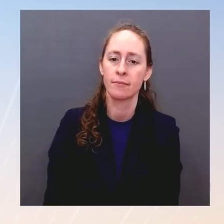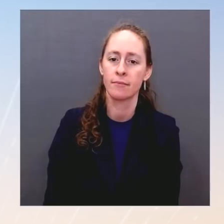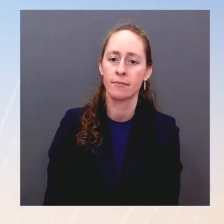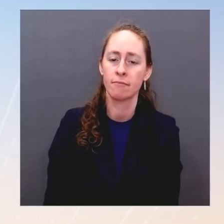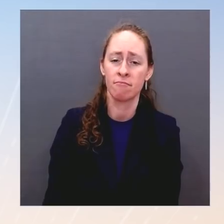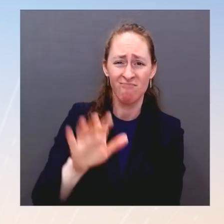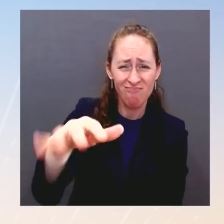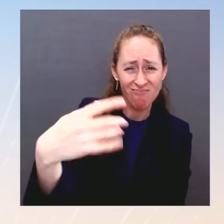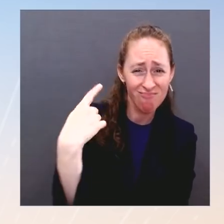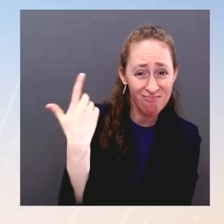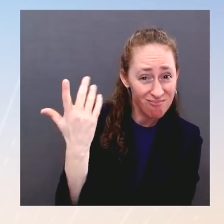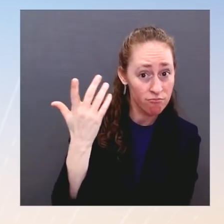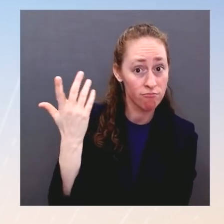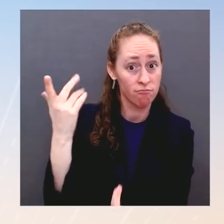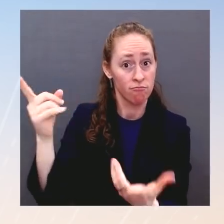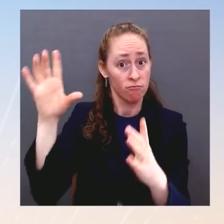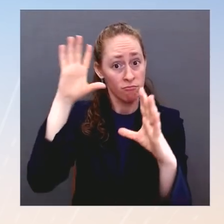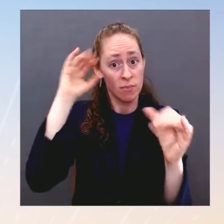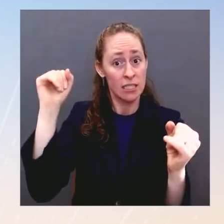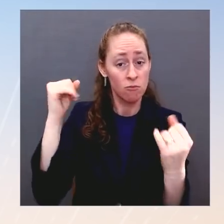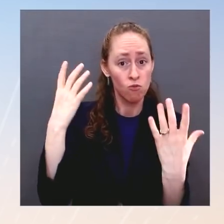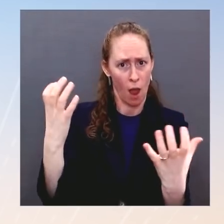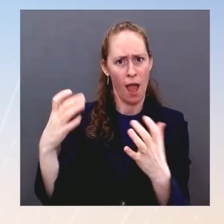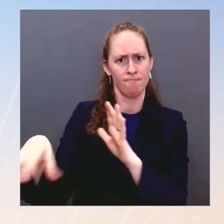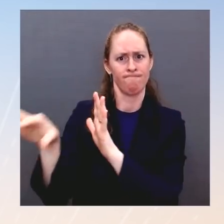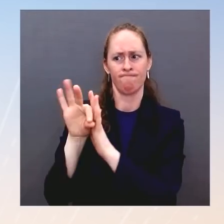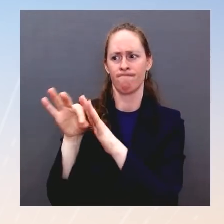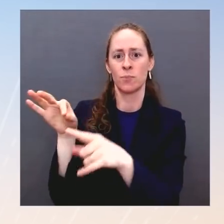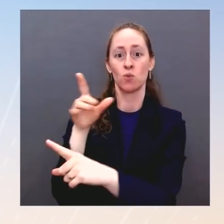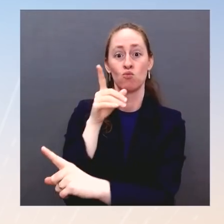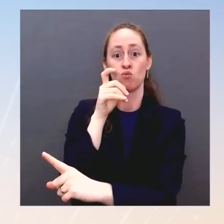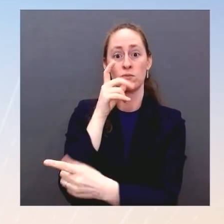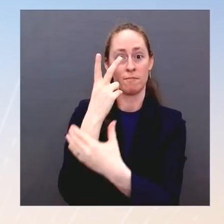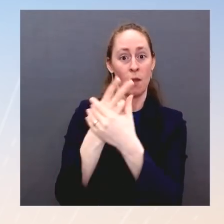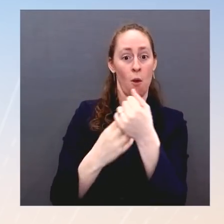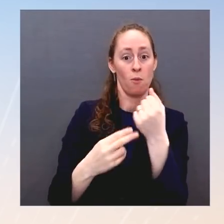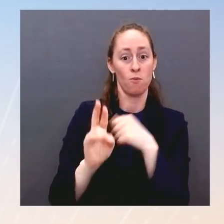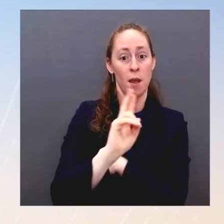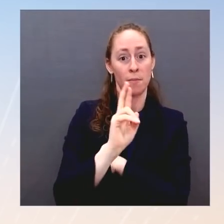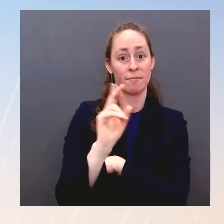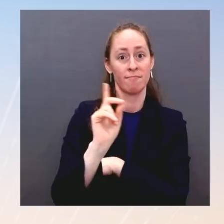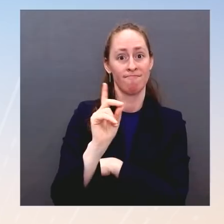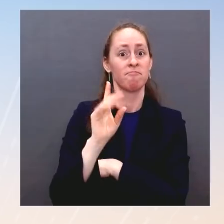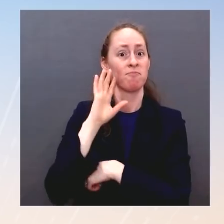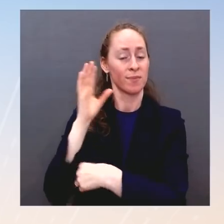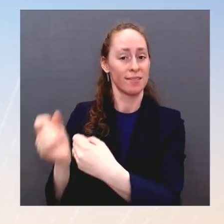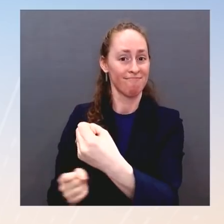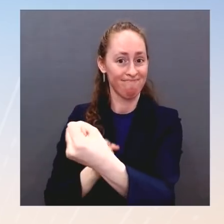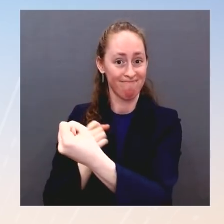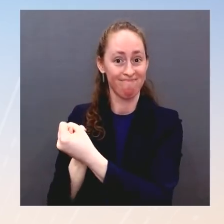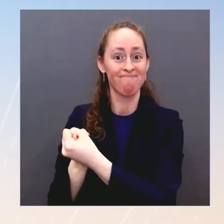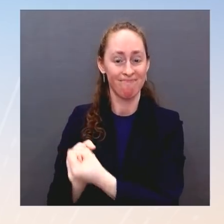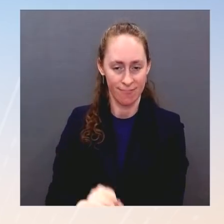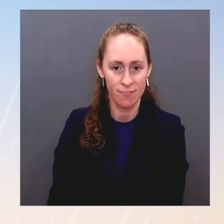the top Republican on Senate Judiciary Committee; three Republicans helped confirm Judge Ketanji Brown Jackson in the spring of last year.